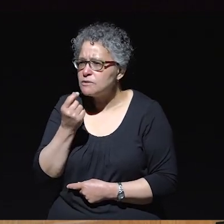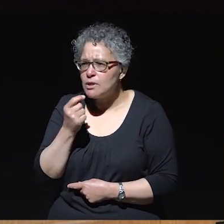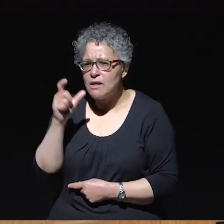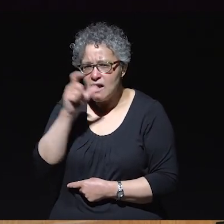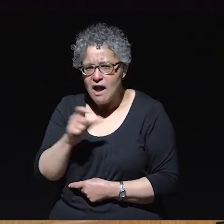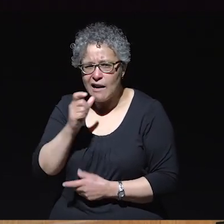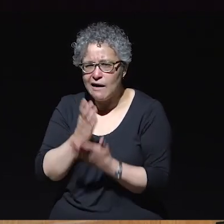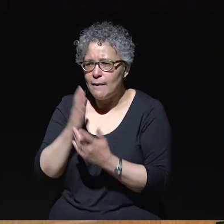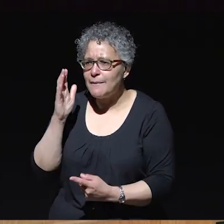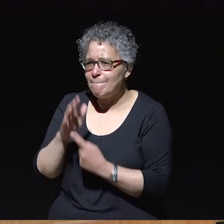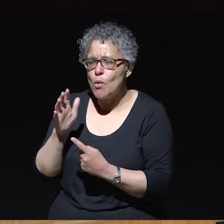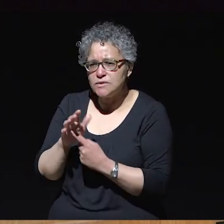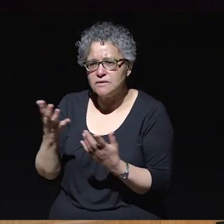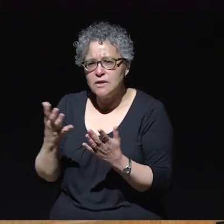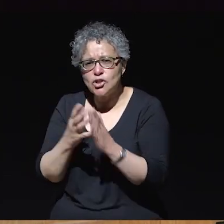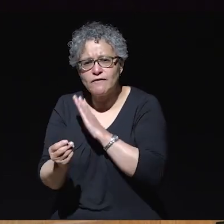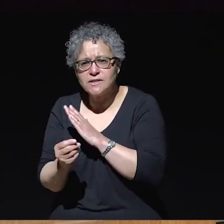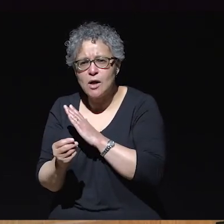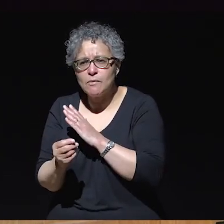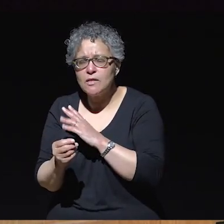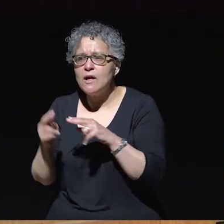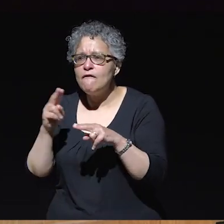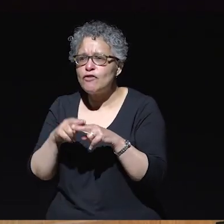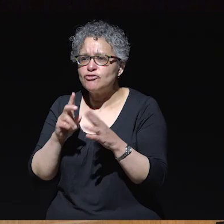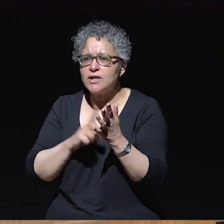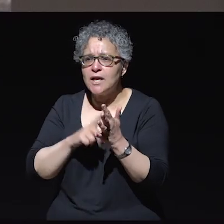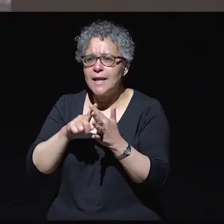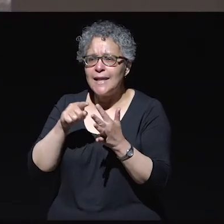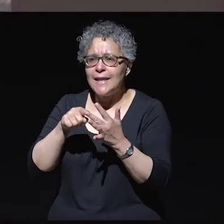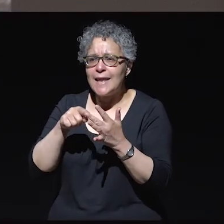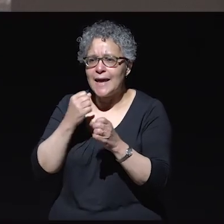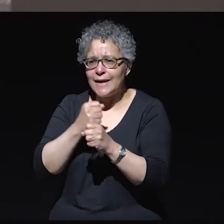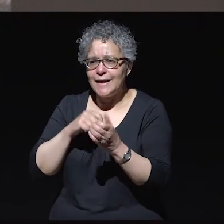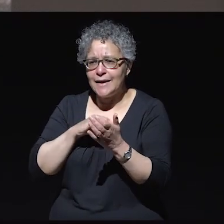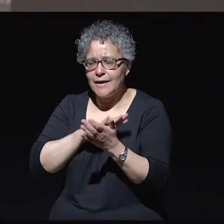and artists like Frederic Leighton in this wonderful portrait of May Sartoris,